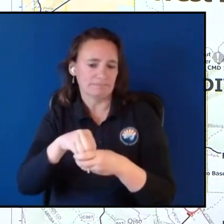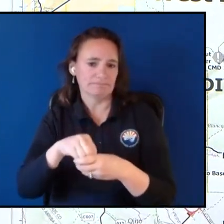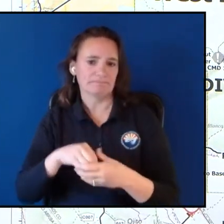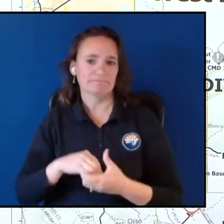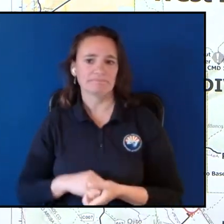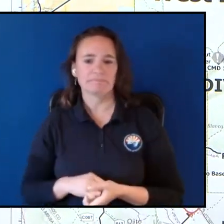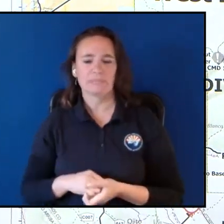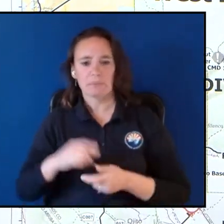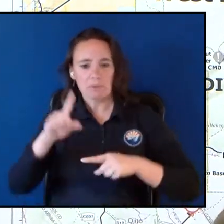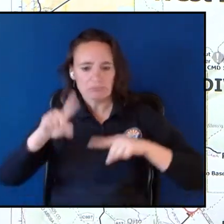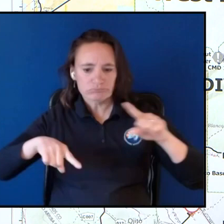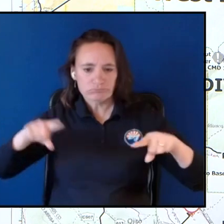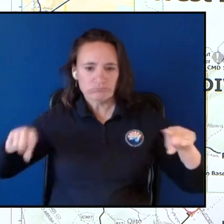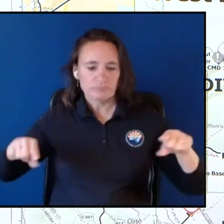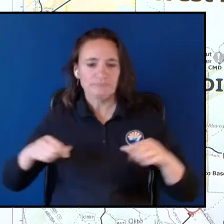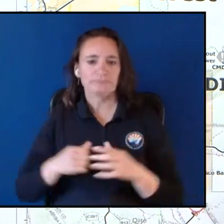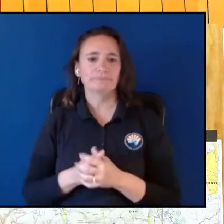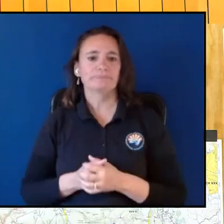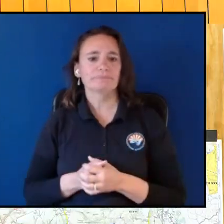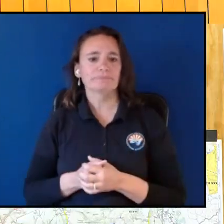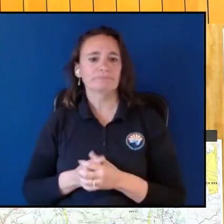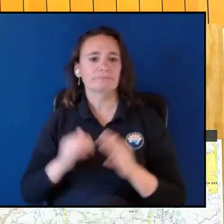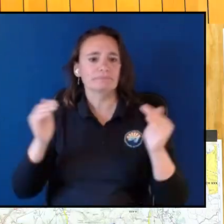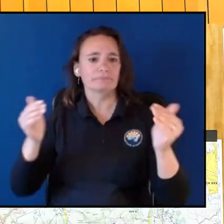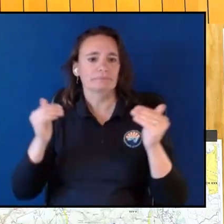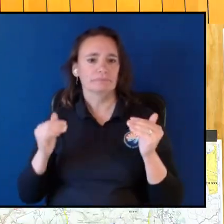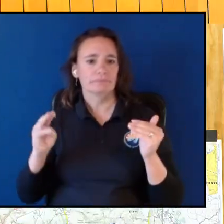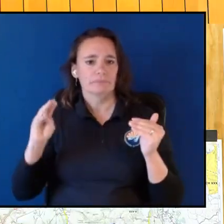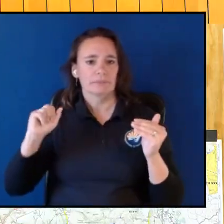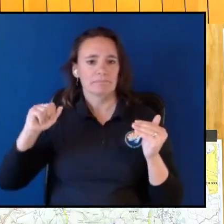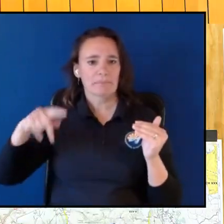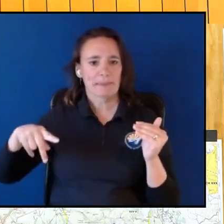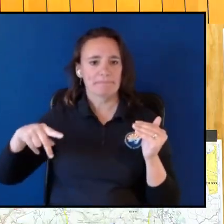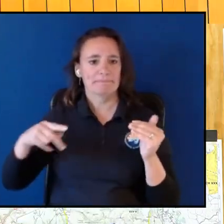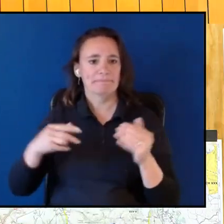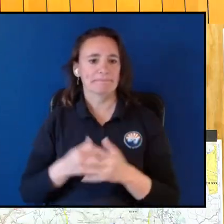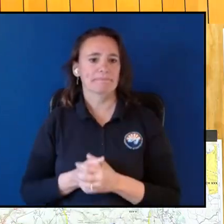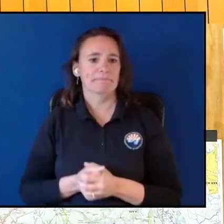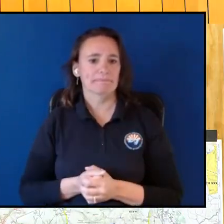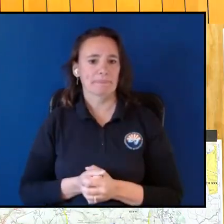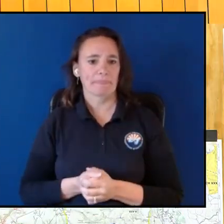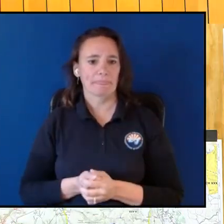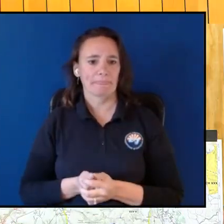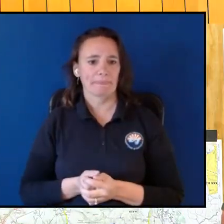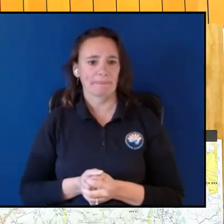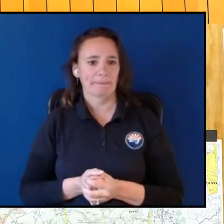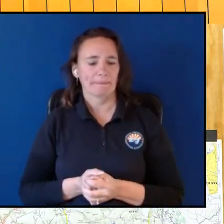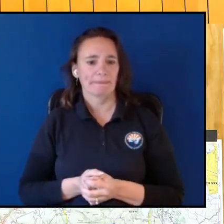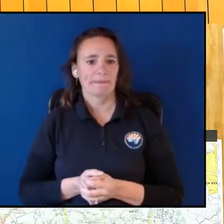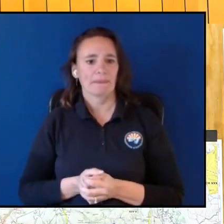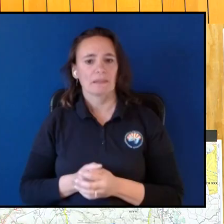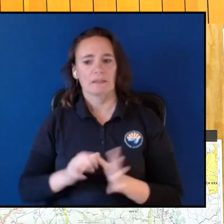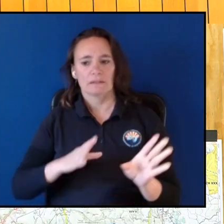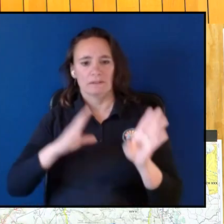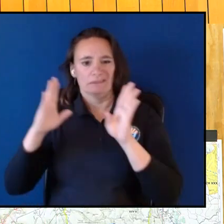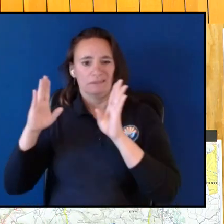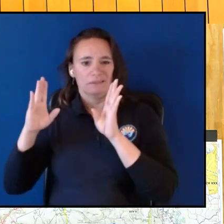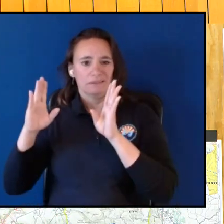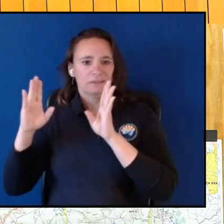We'll start here on our pace map because it's probably one of the best ones to explain where